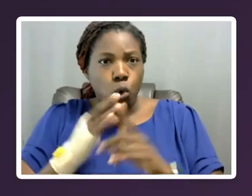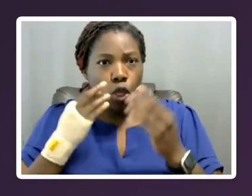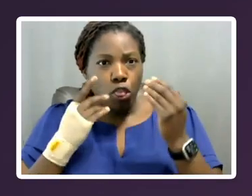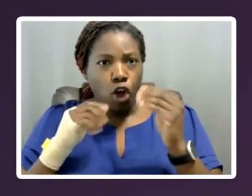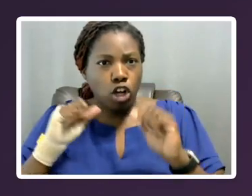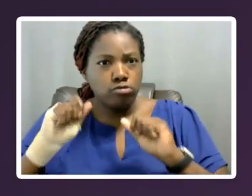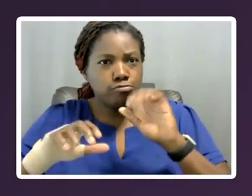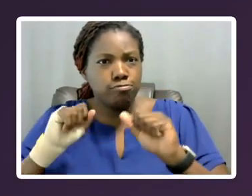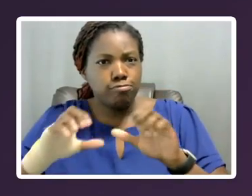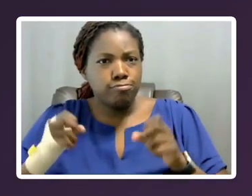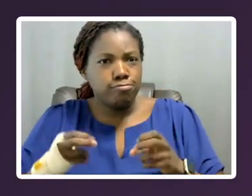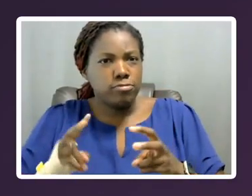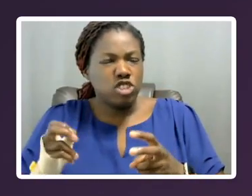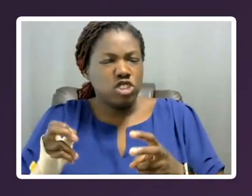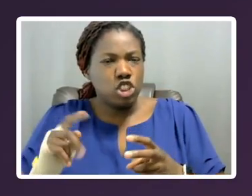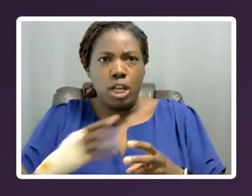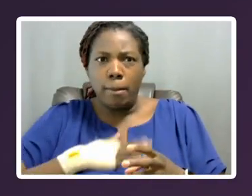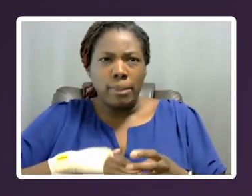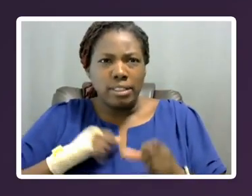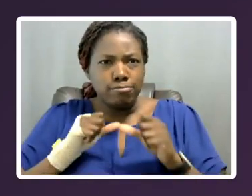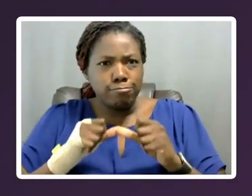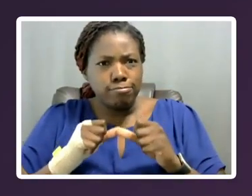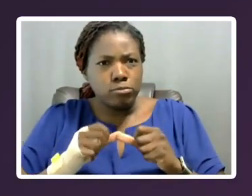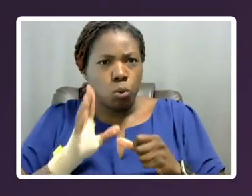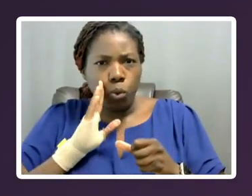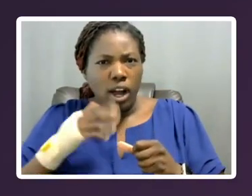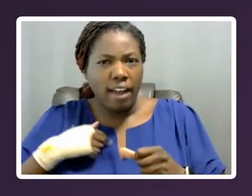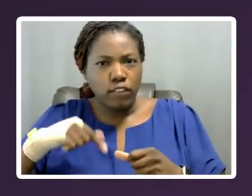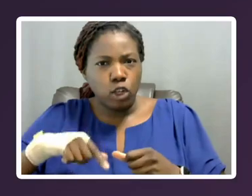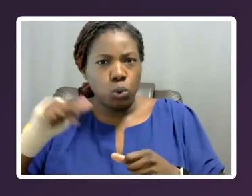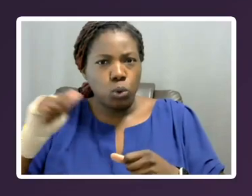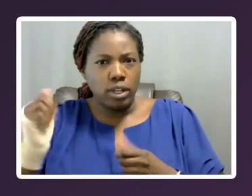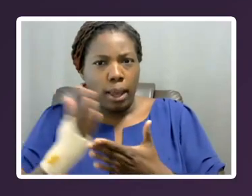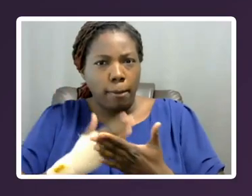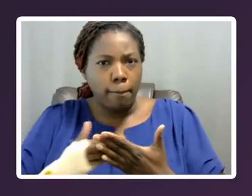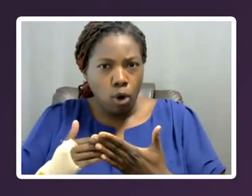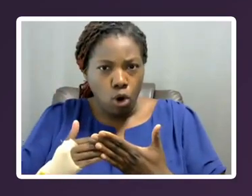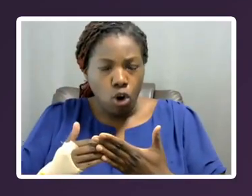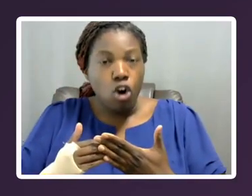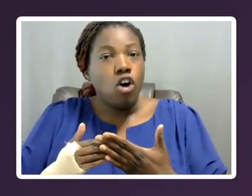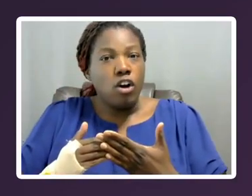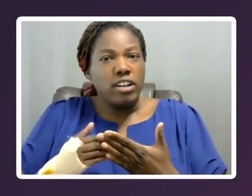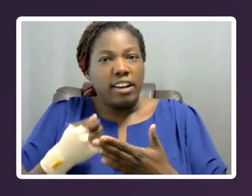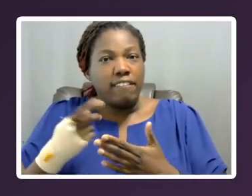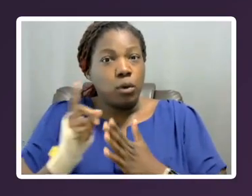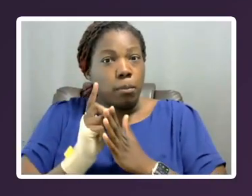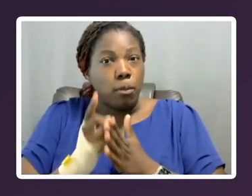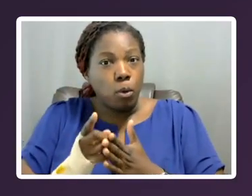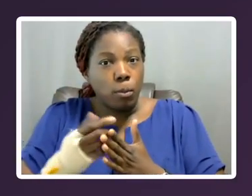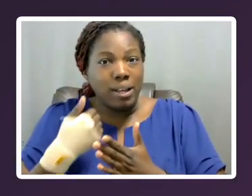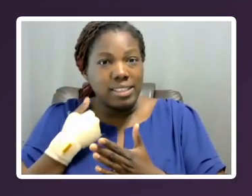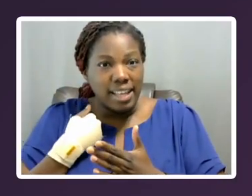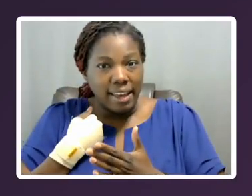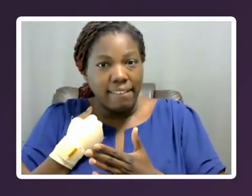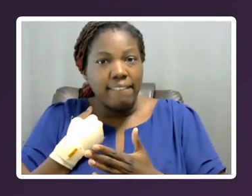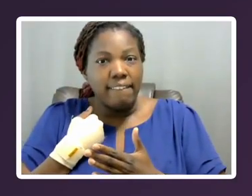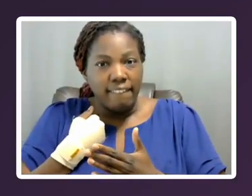And keep them coming because we will have a question and answer session in just a couple moments. We have a couple of housekeeping things before we leave you,